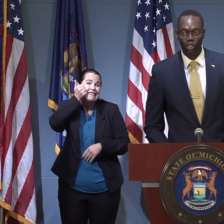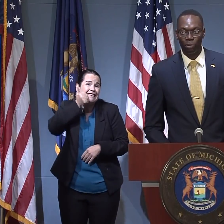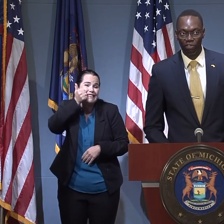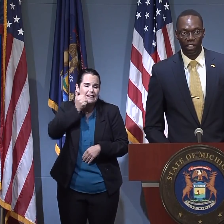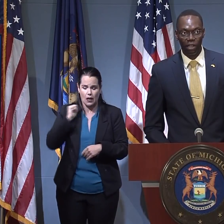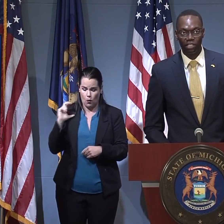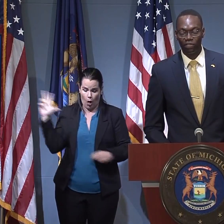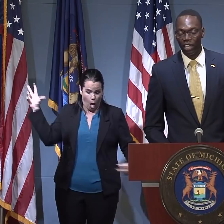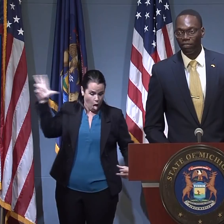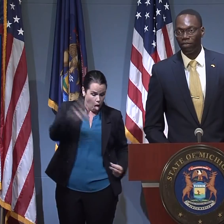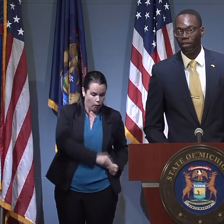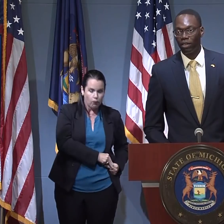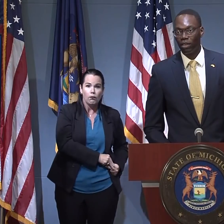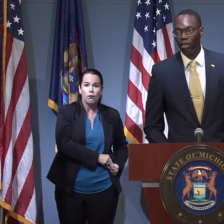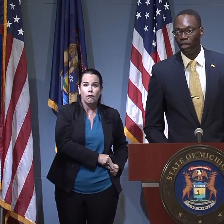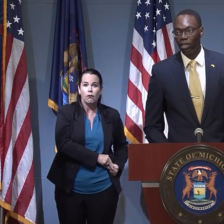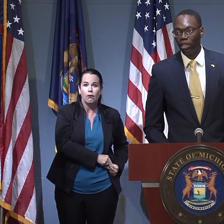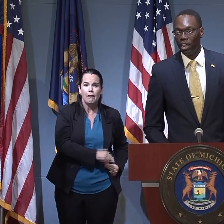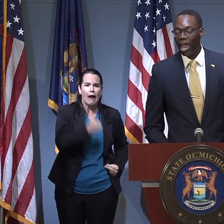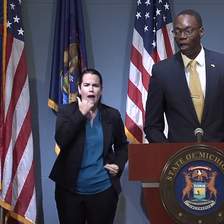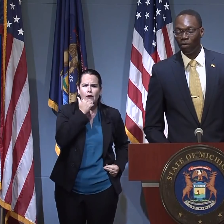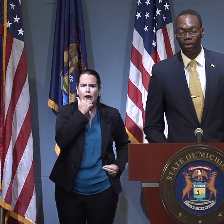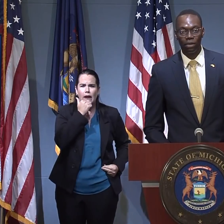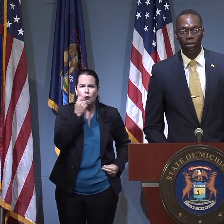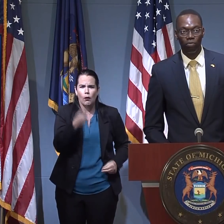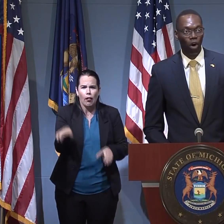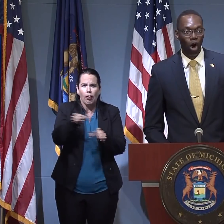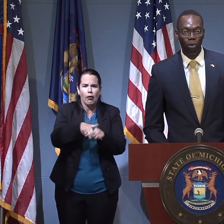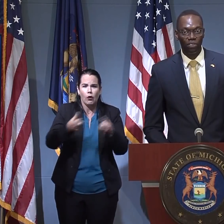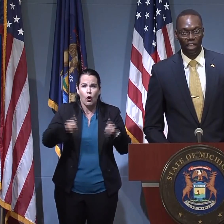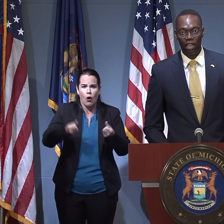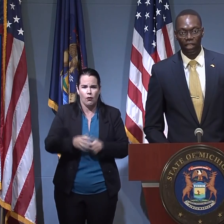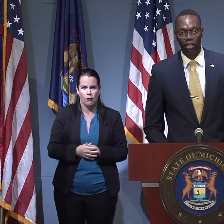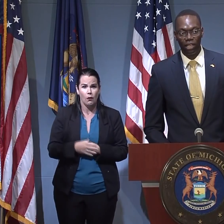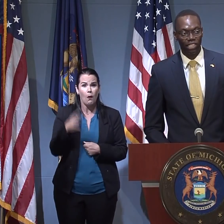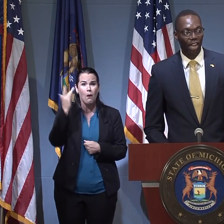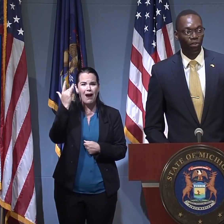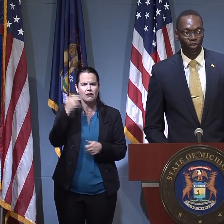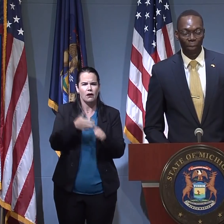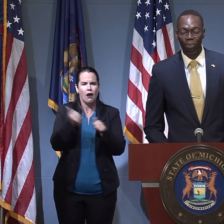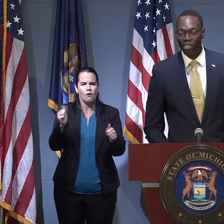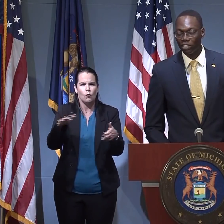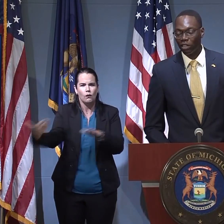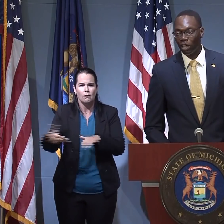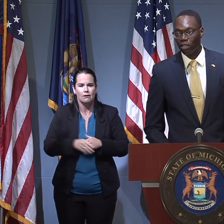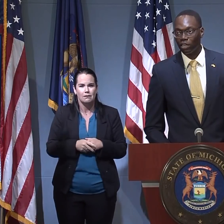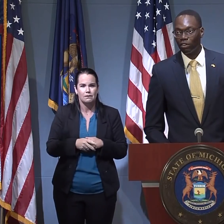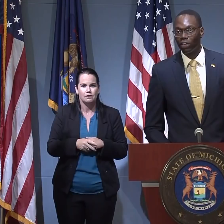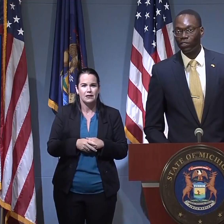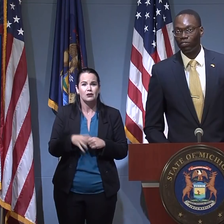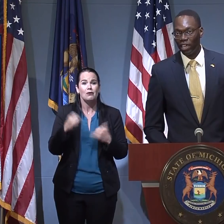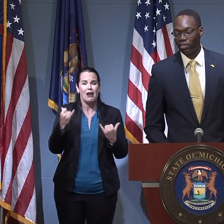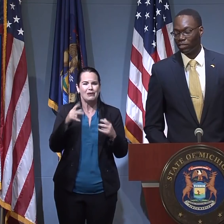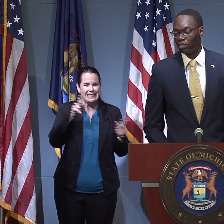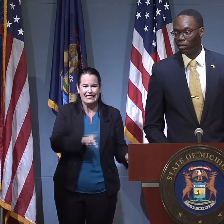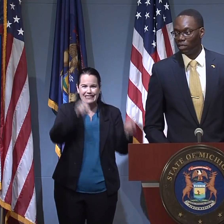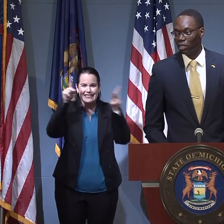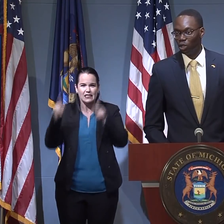GIVE, WE STRAP A PIECE OF CLOTH ACROSS OUR CHEST WHEN WE GET IN A CAR TO PREVENT LOSS OF LIFE.